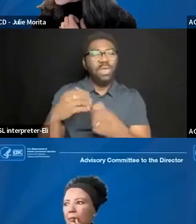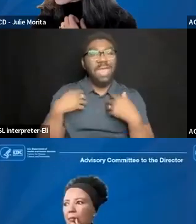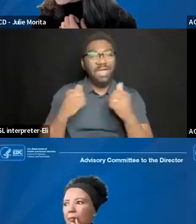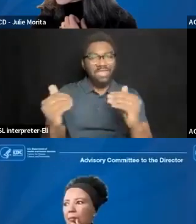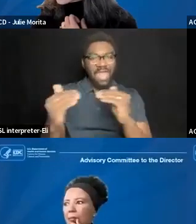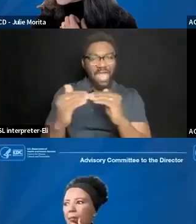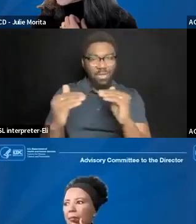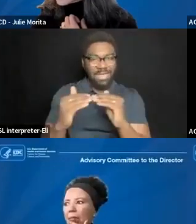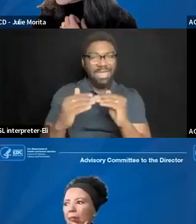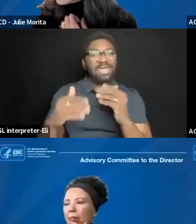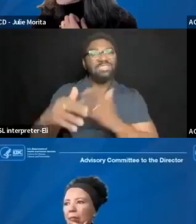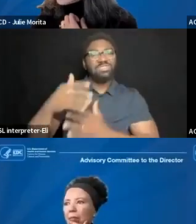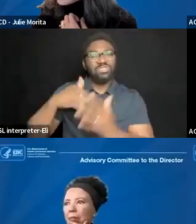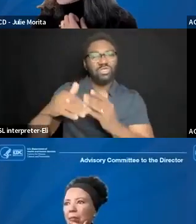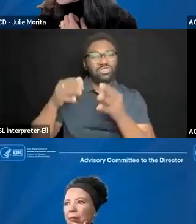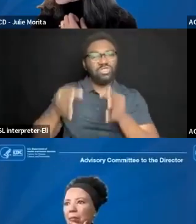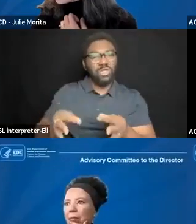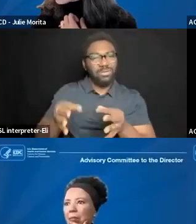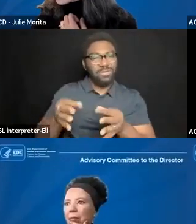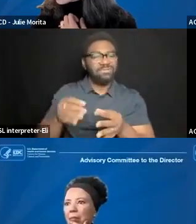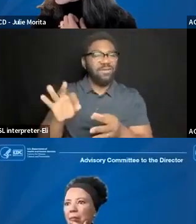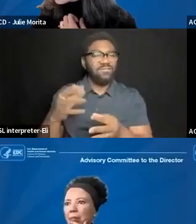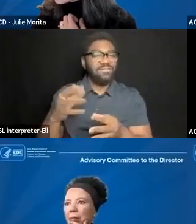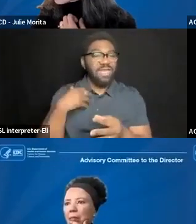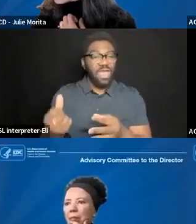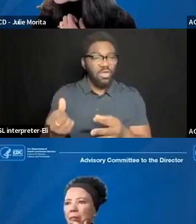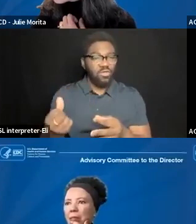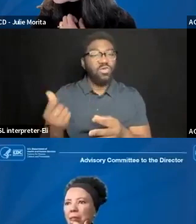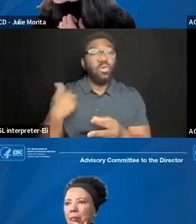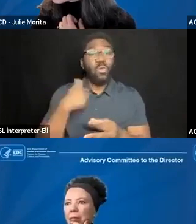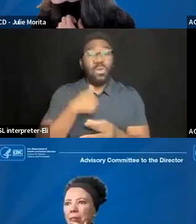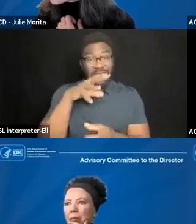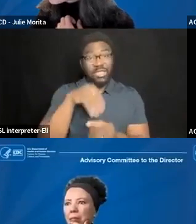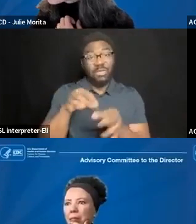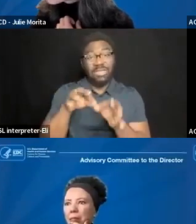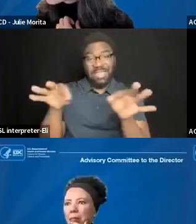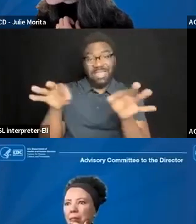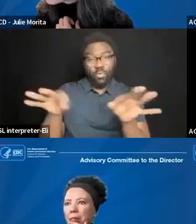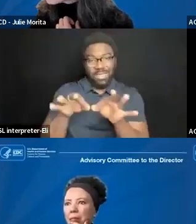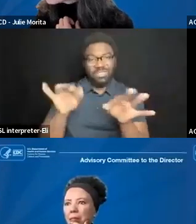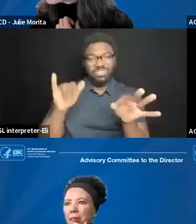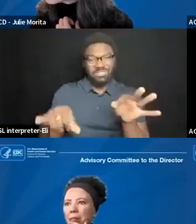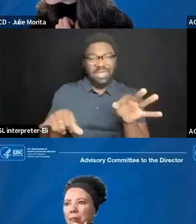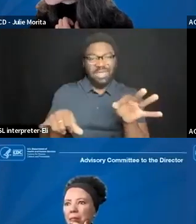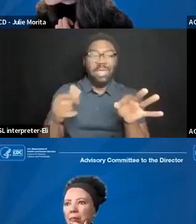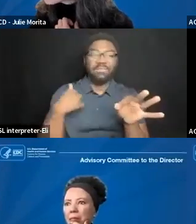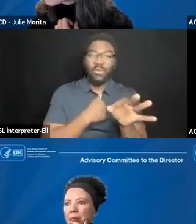I'm trying to pull it up right now. But there was definitely an inclusion or recognition of the need to do that.